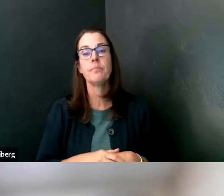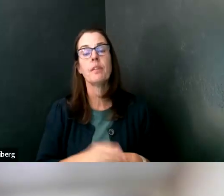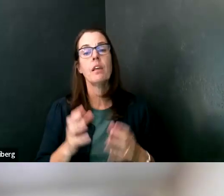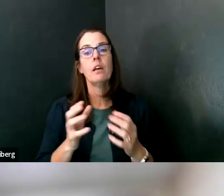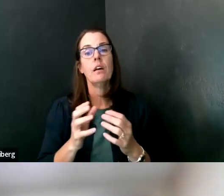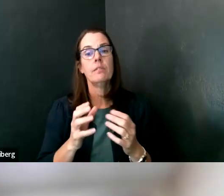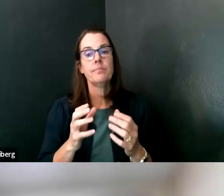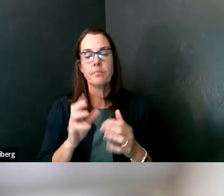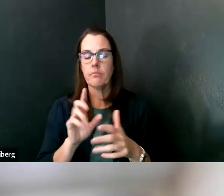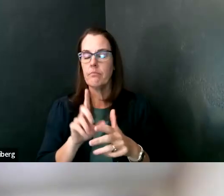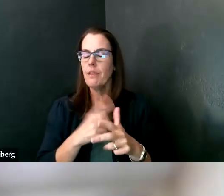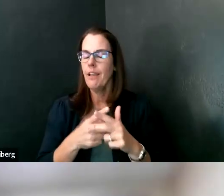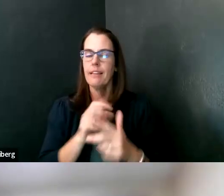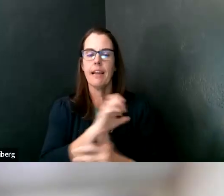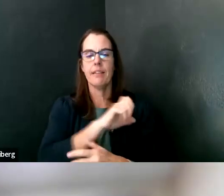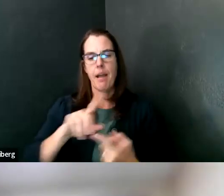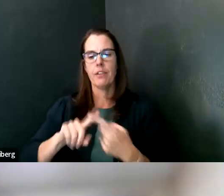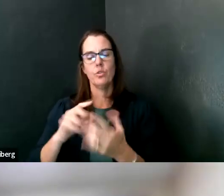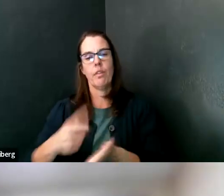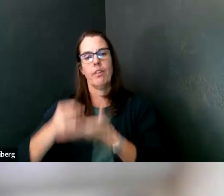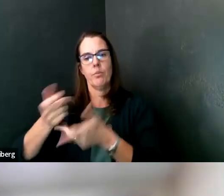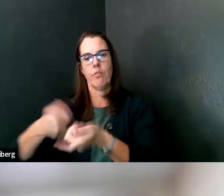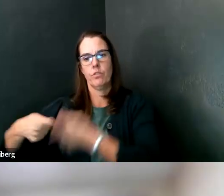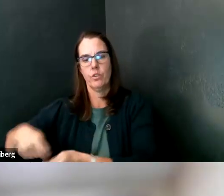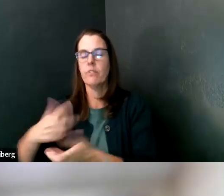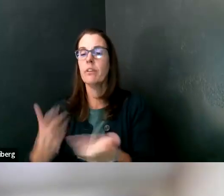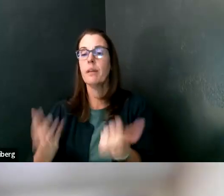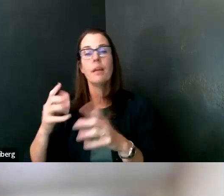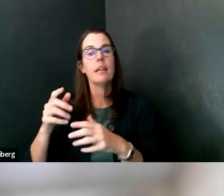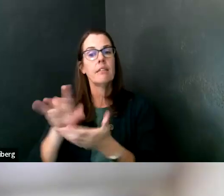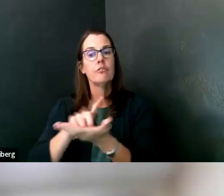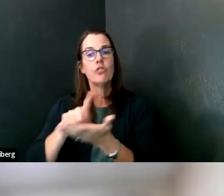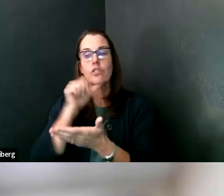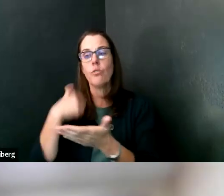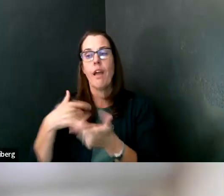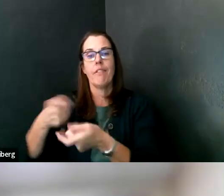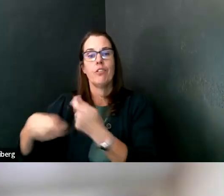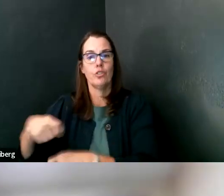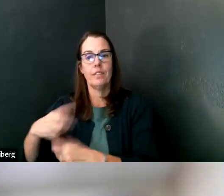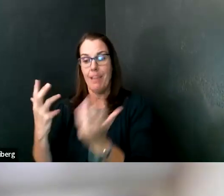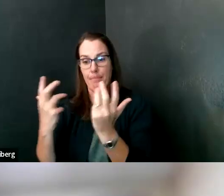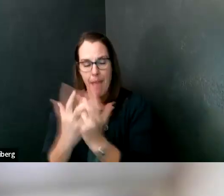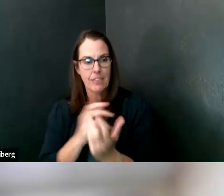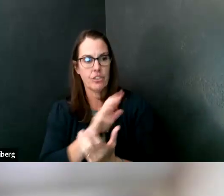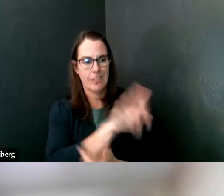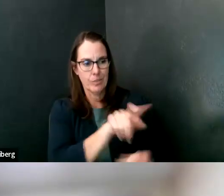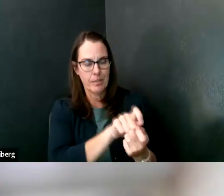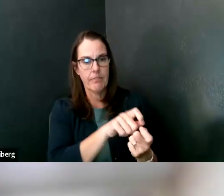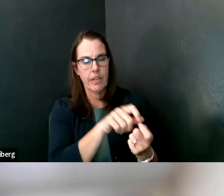directly back to the therapeutic alternatives challenge. Many drugs on the list don't have alternatives that match their indications across all their uses. But the gap is even starker